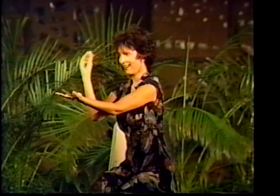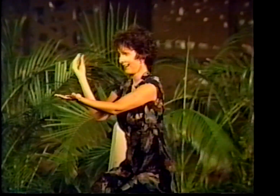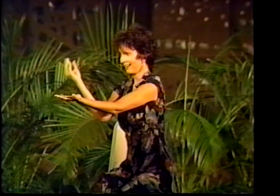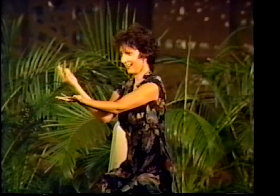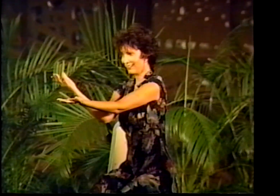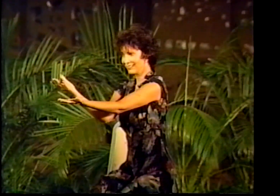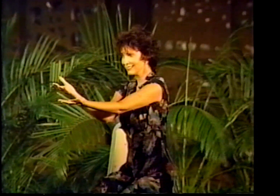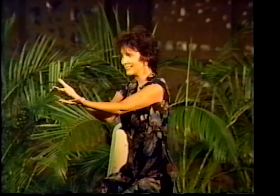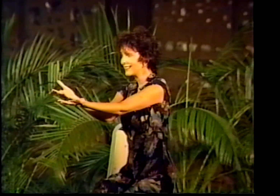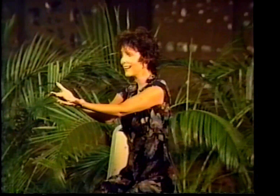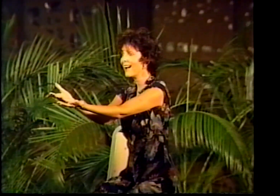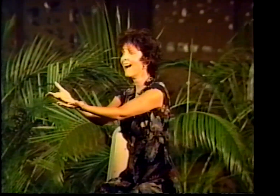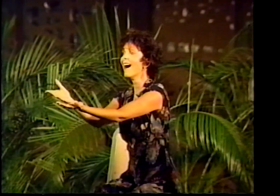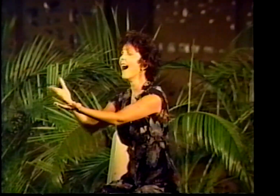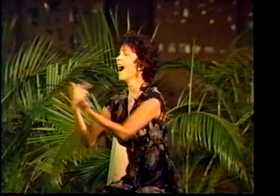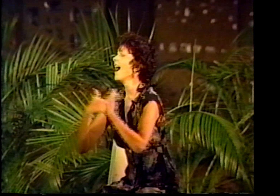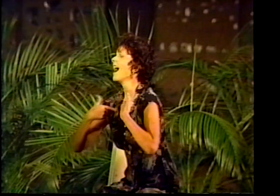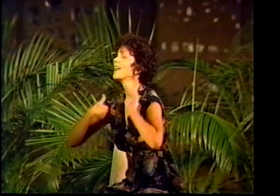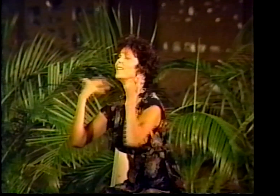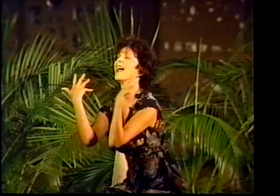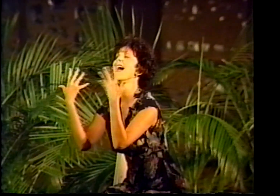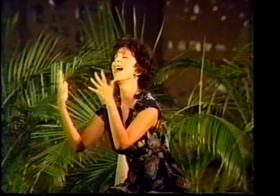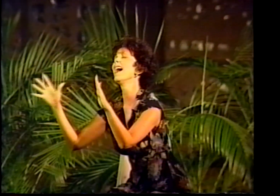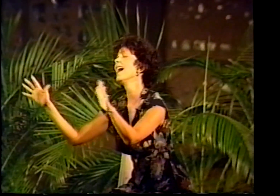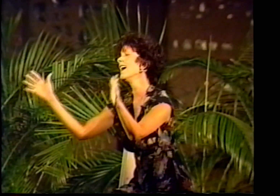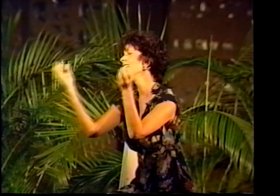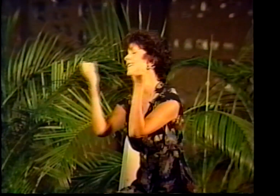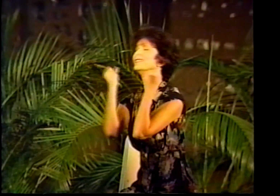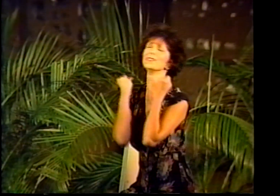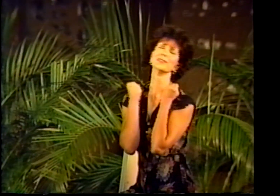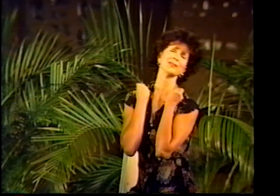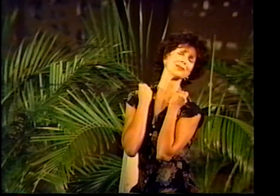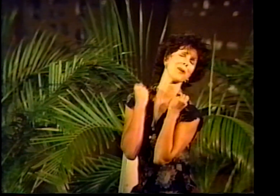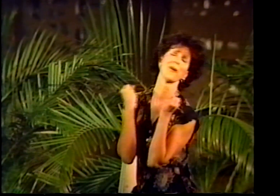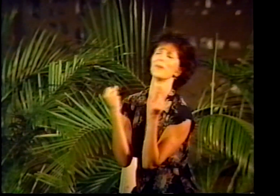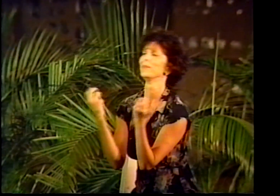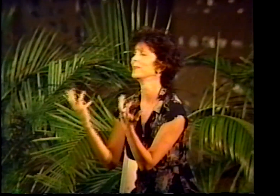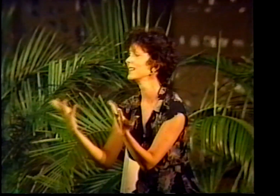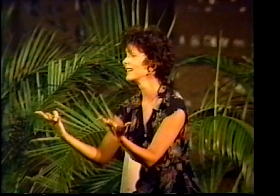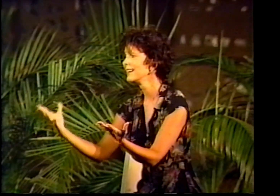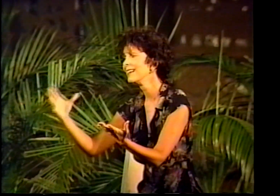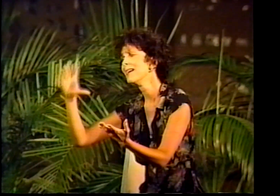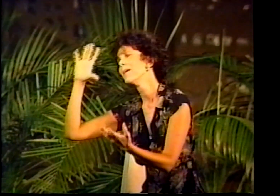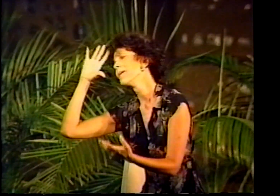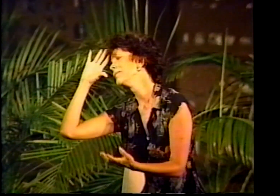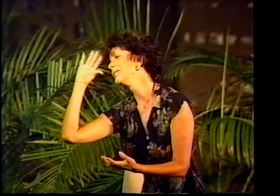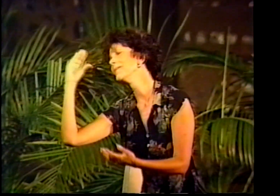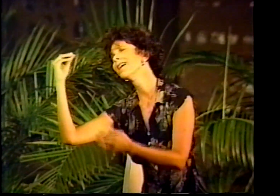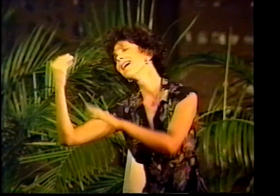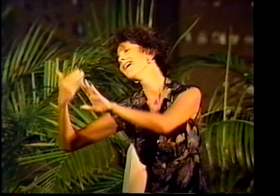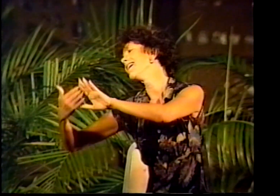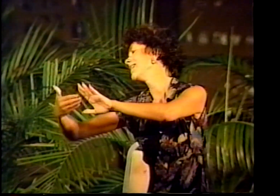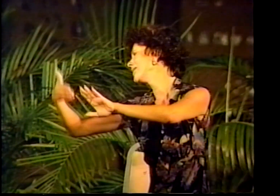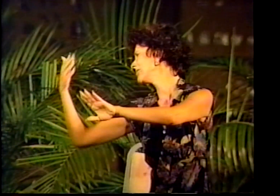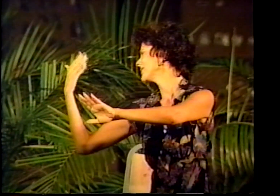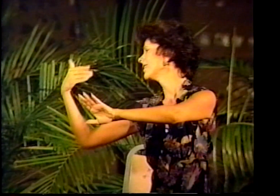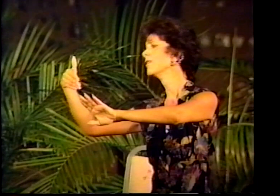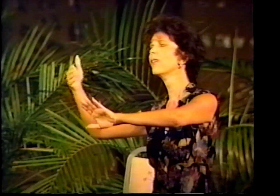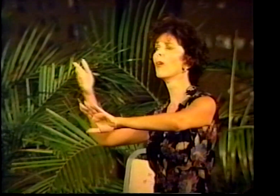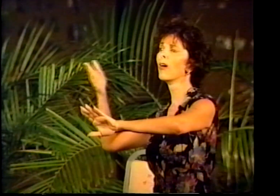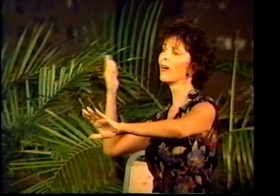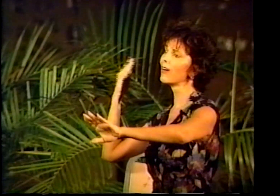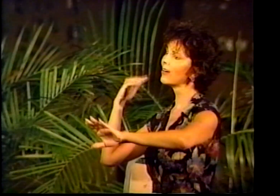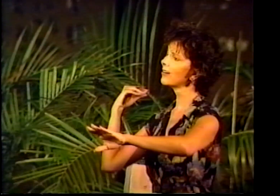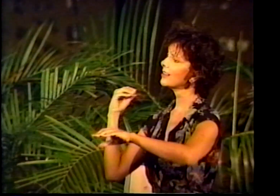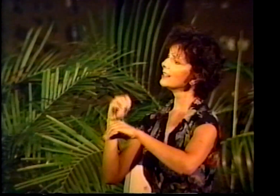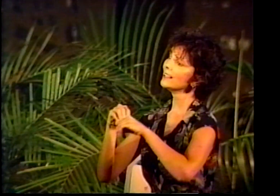No lover’s fool Running every show